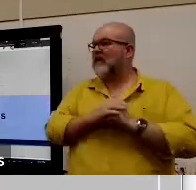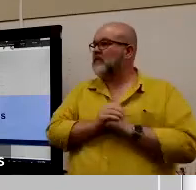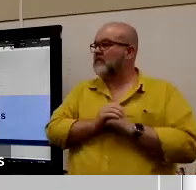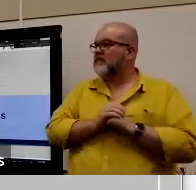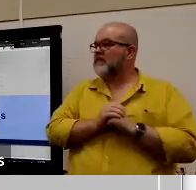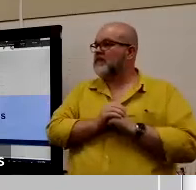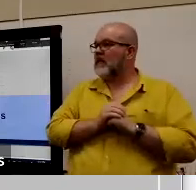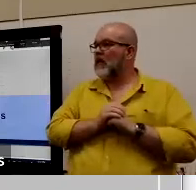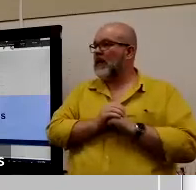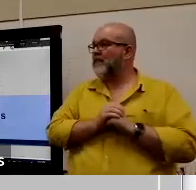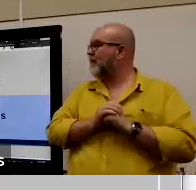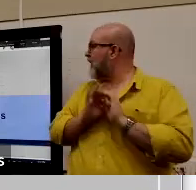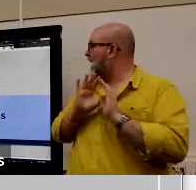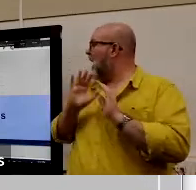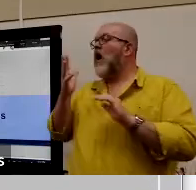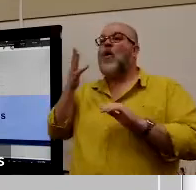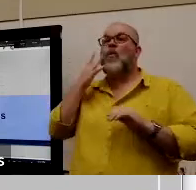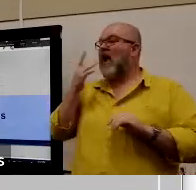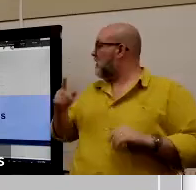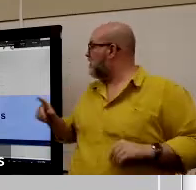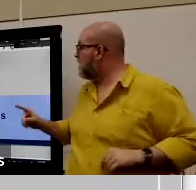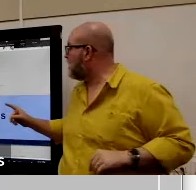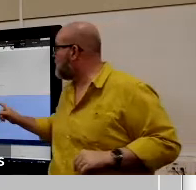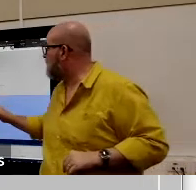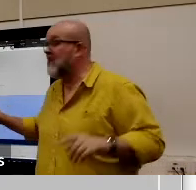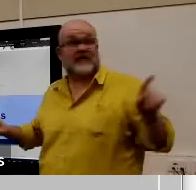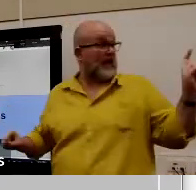how to use the resources that we've got there to use.